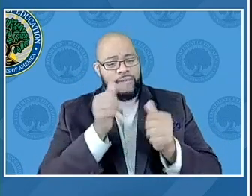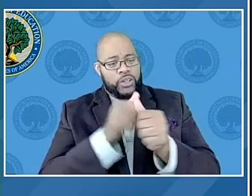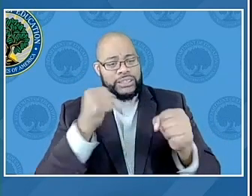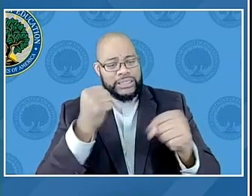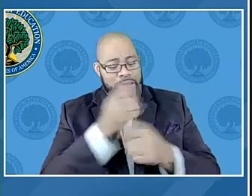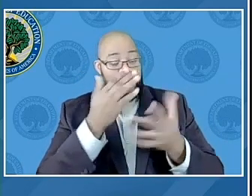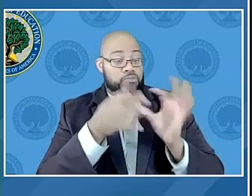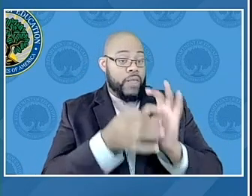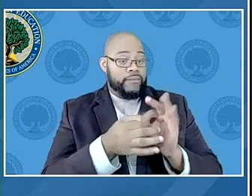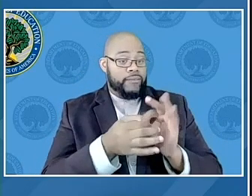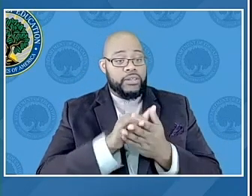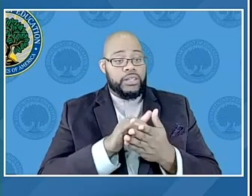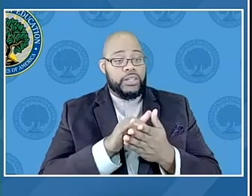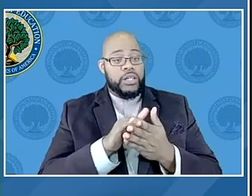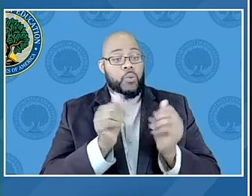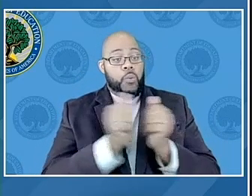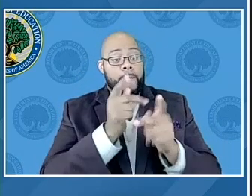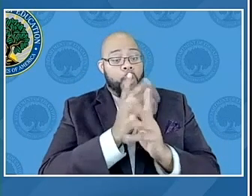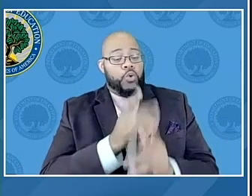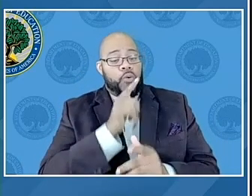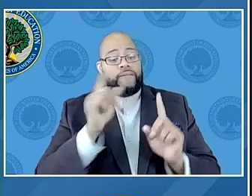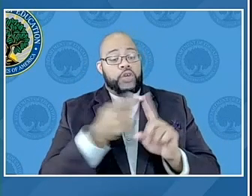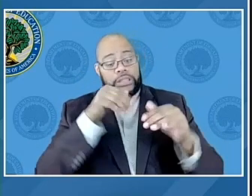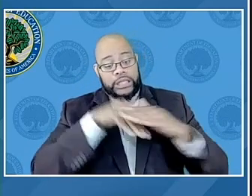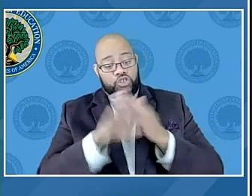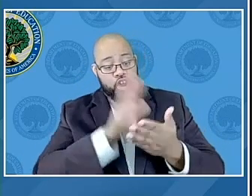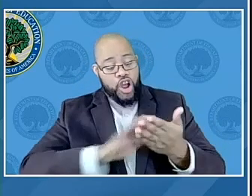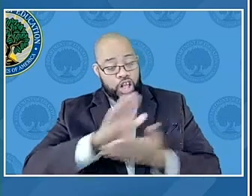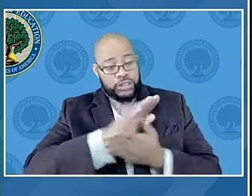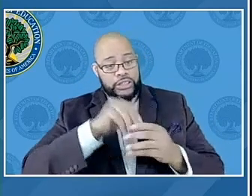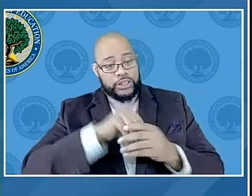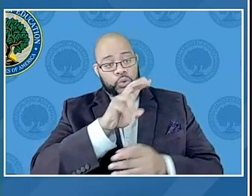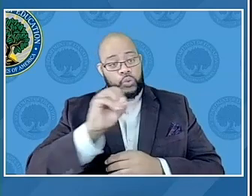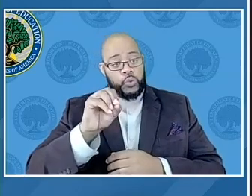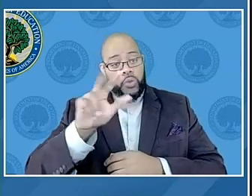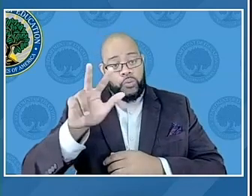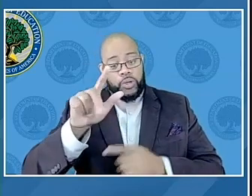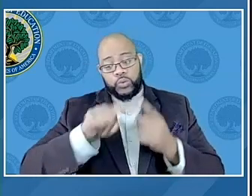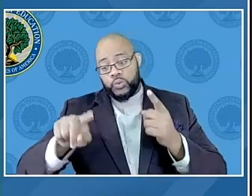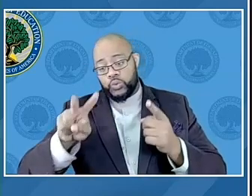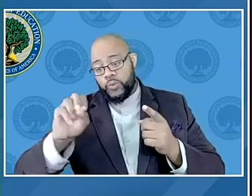that among borrowers who first entered college in the 2003 to 2004 academic year,